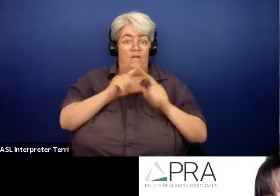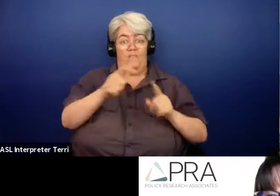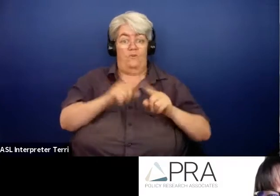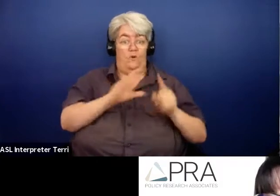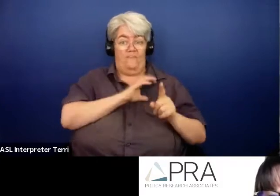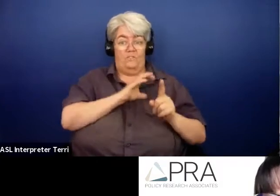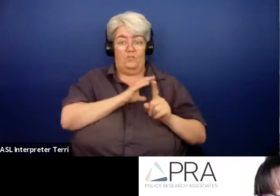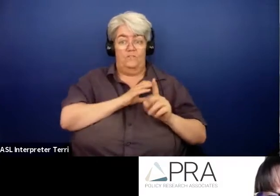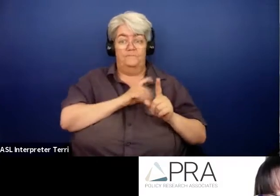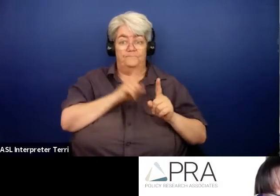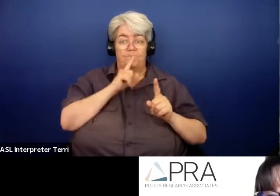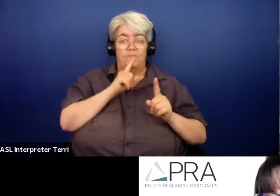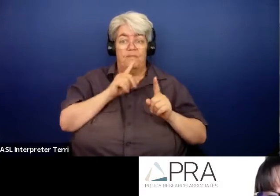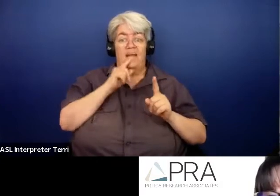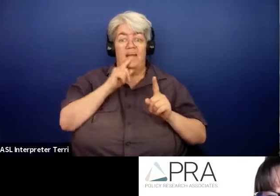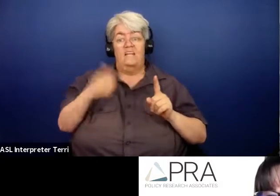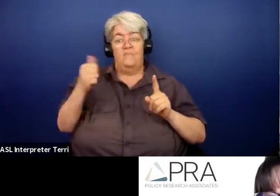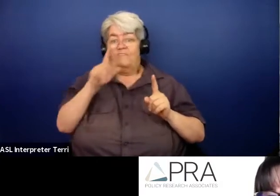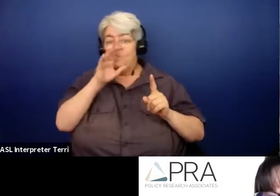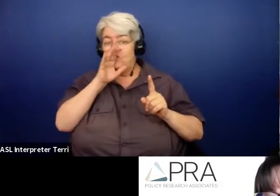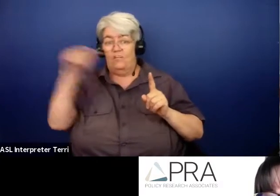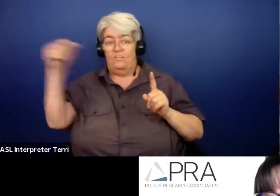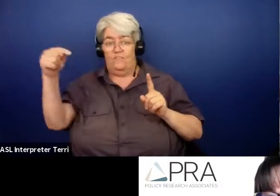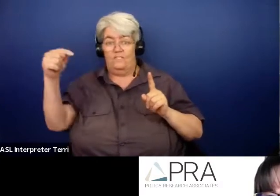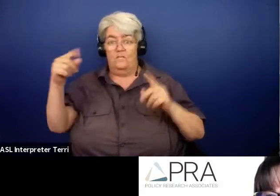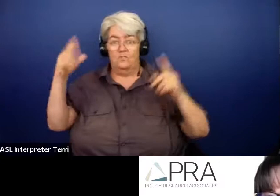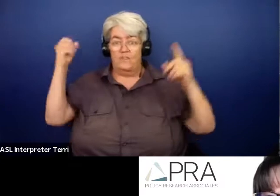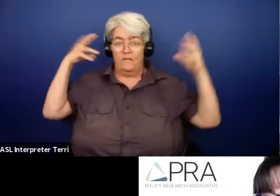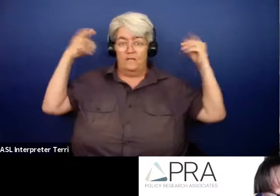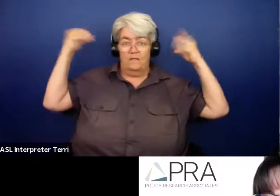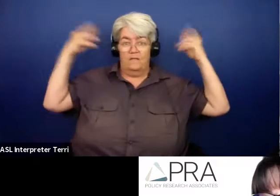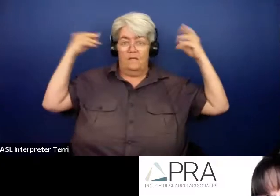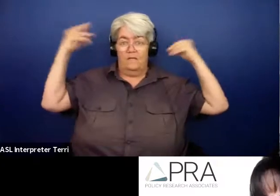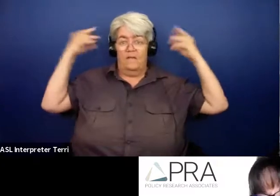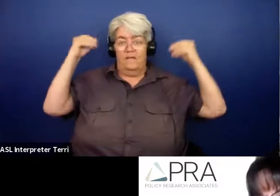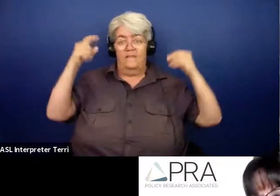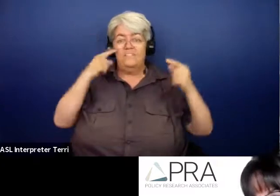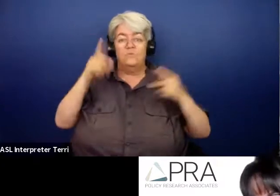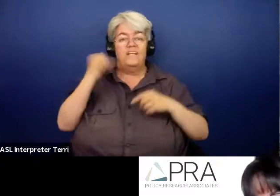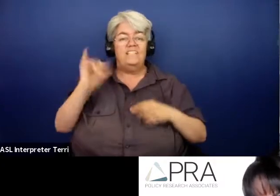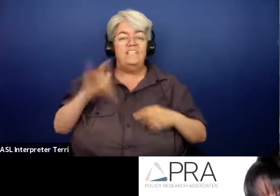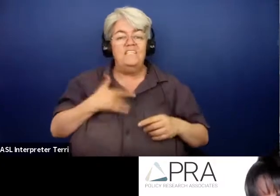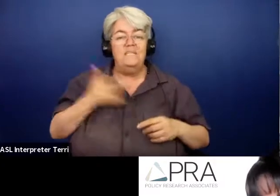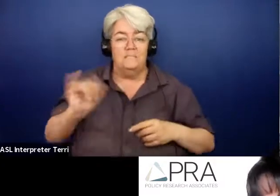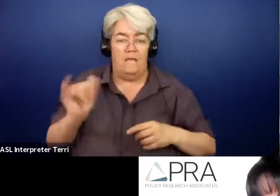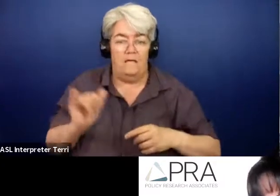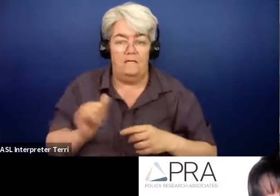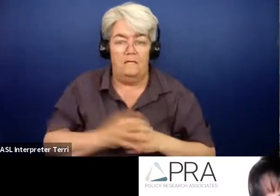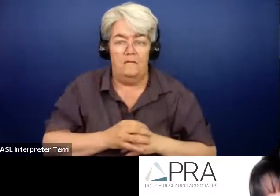other officer and another officer talking -- this is what the person is hearing. This